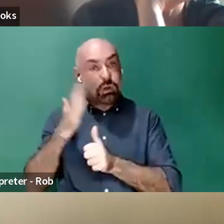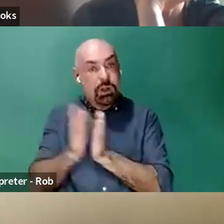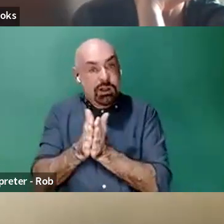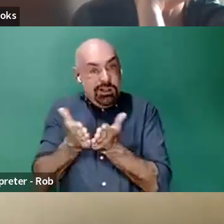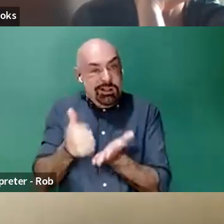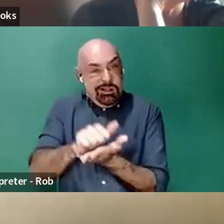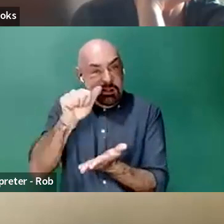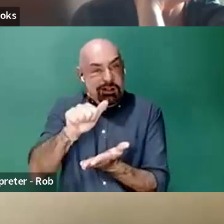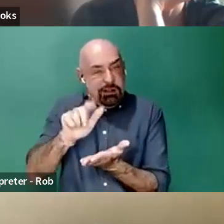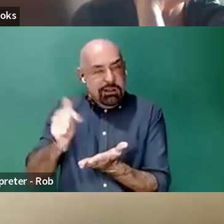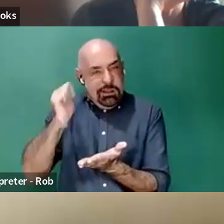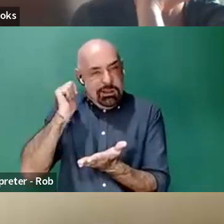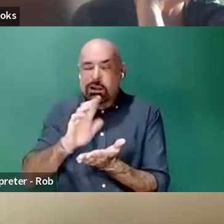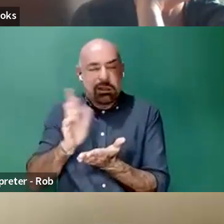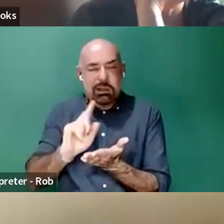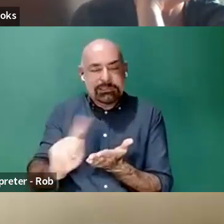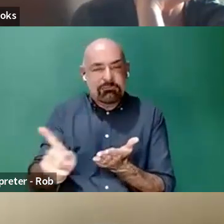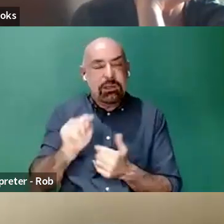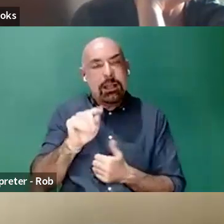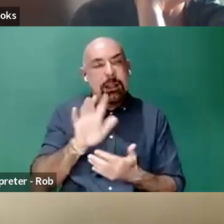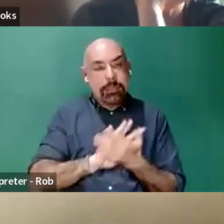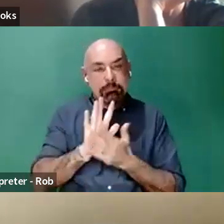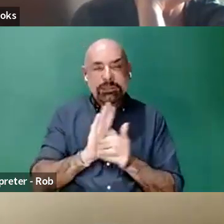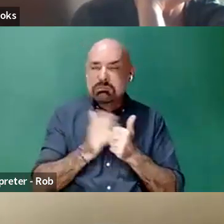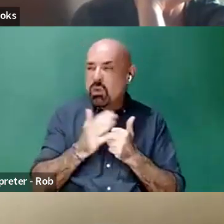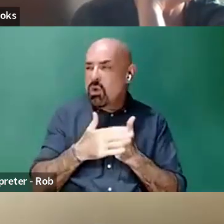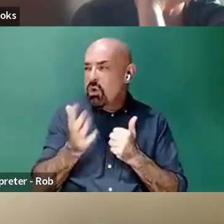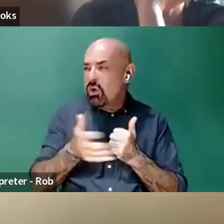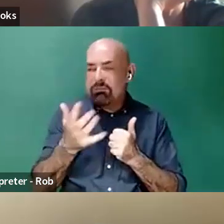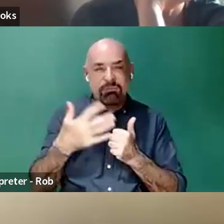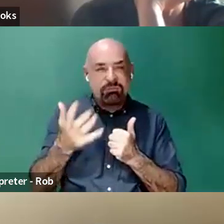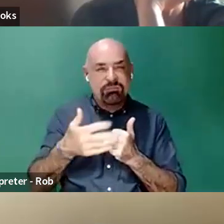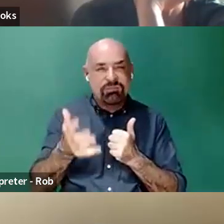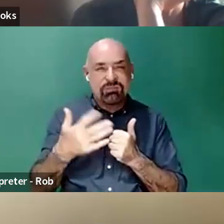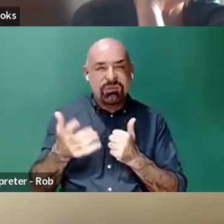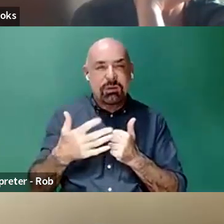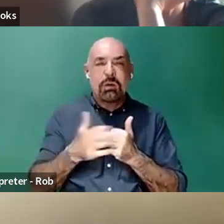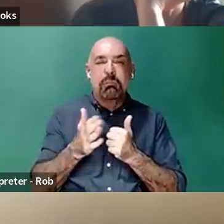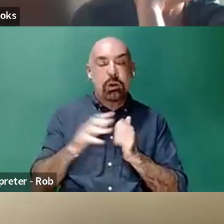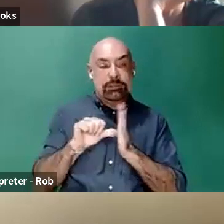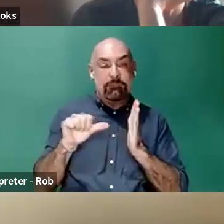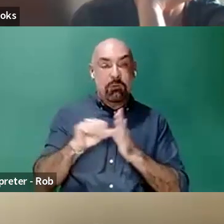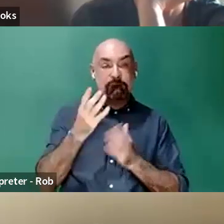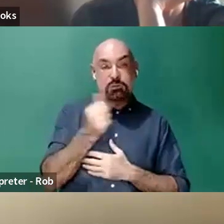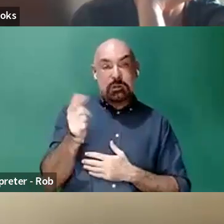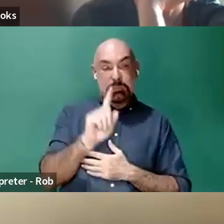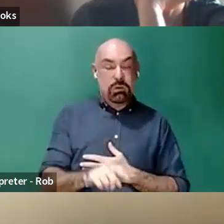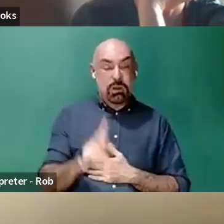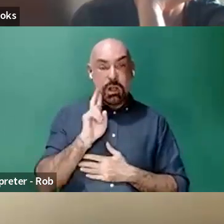That might make it a little bit more difficult for some people because they might look at it in the hard copy and go, "Well,